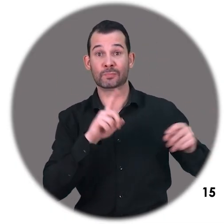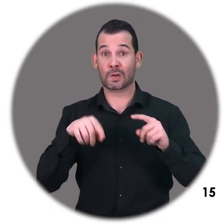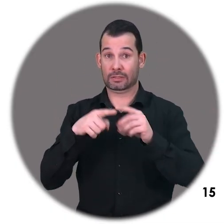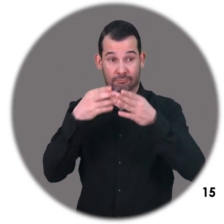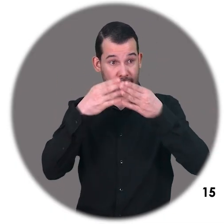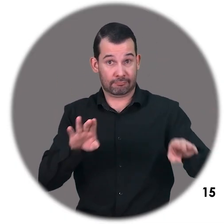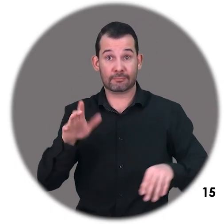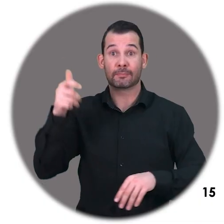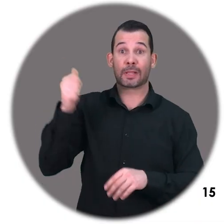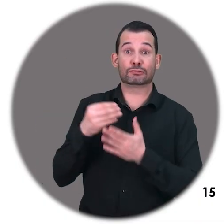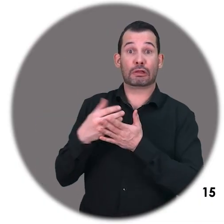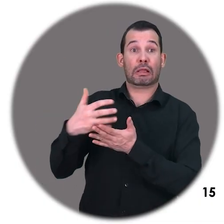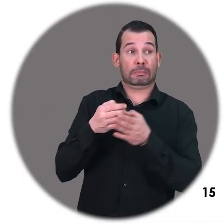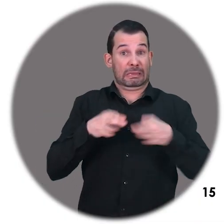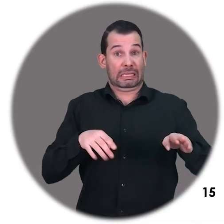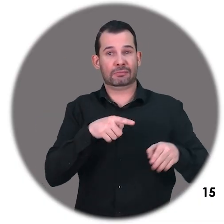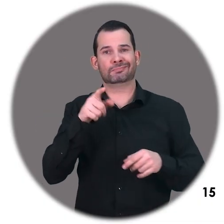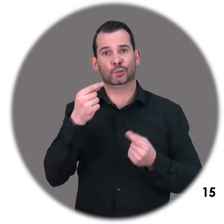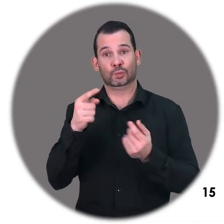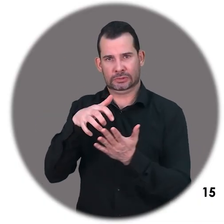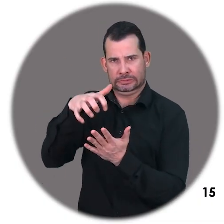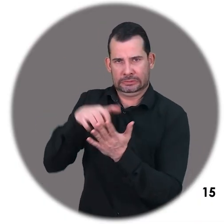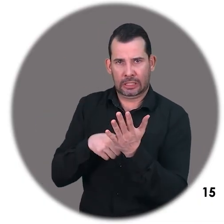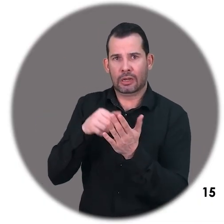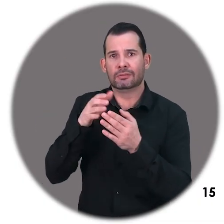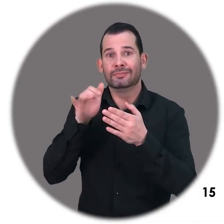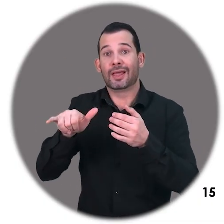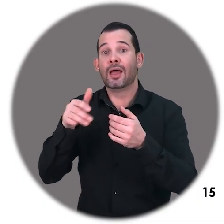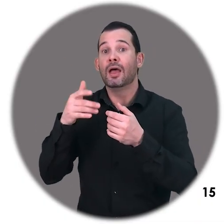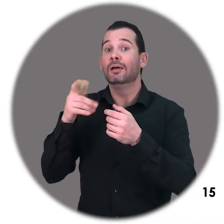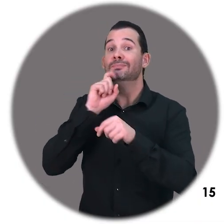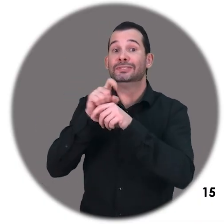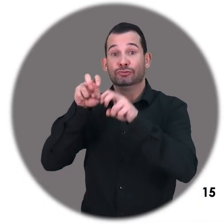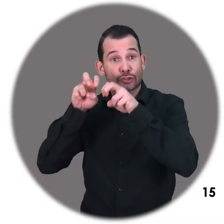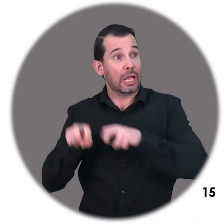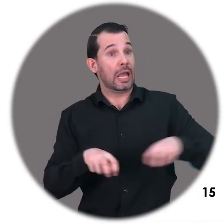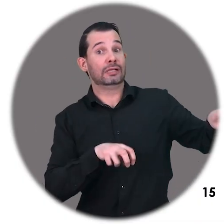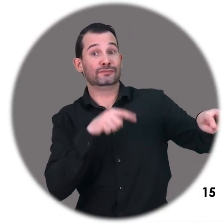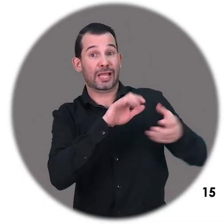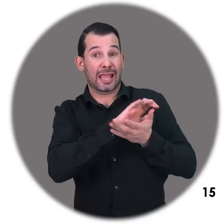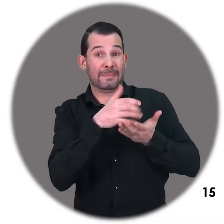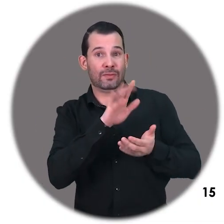When you split your pension income, you deduct the amount that you transfer on your tax return.